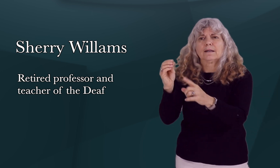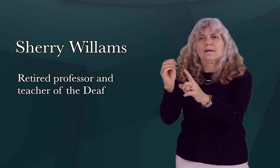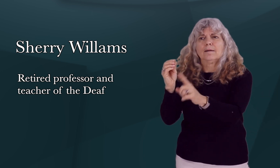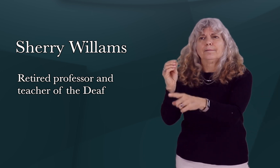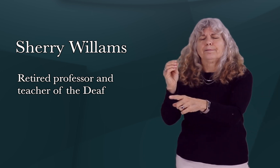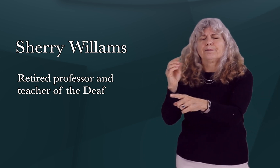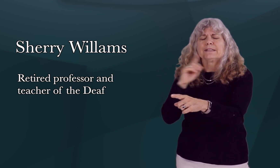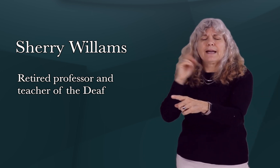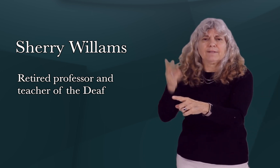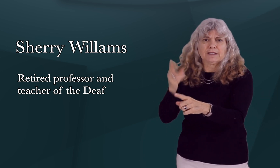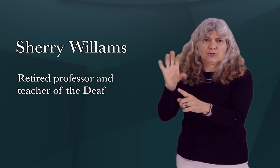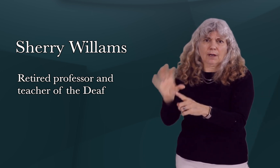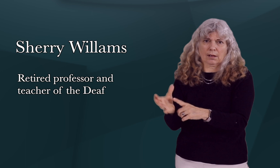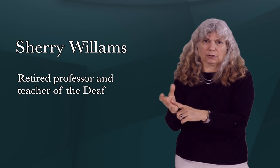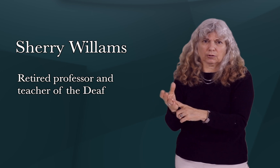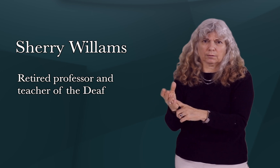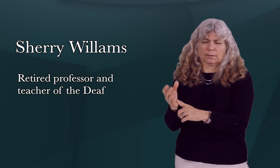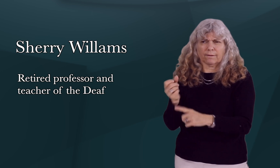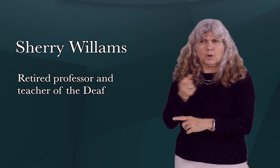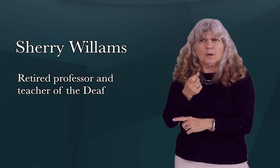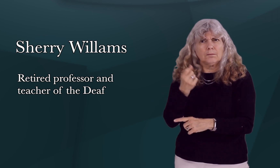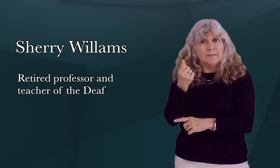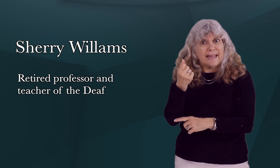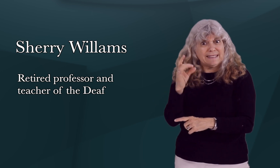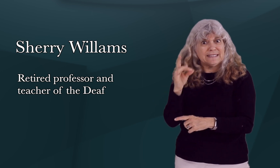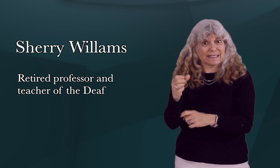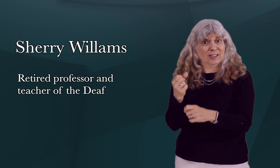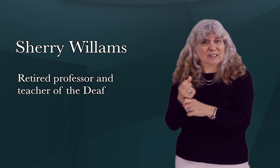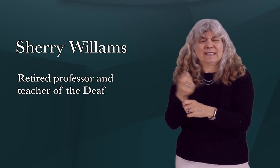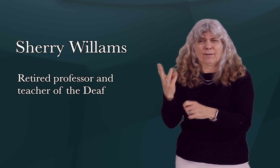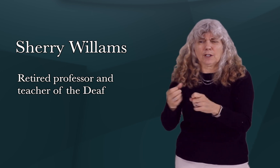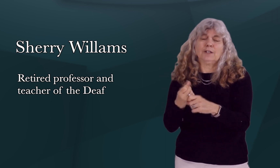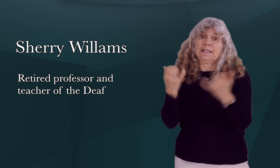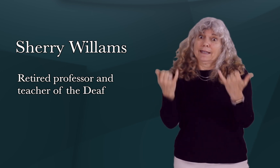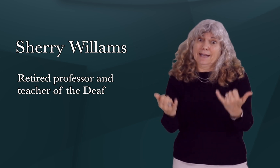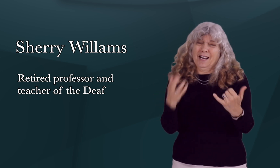as well as Deaf History and Culture for almost eighteen years.